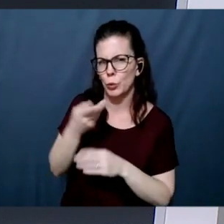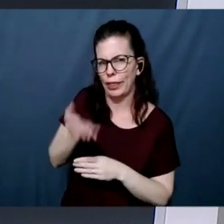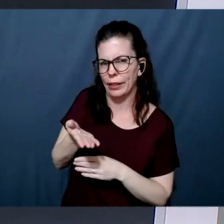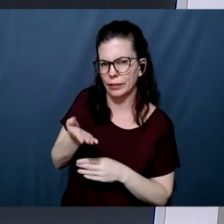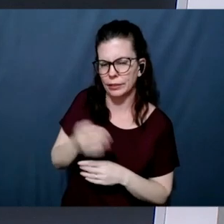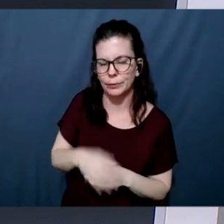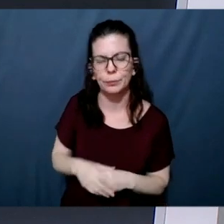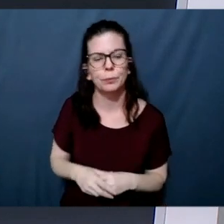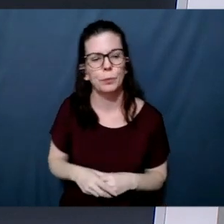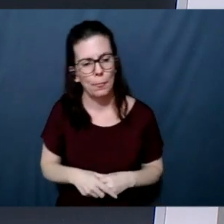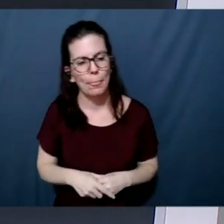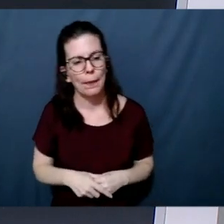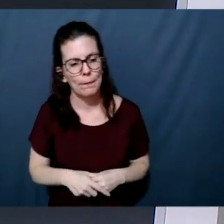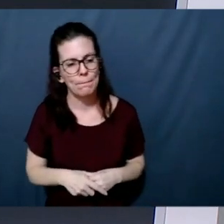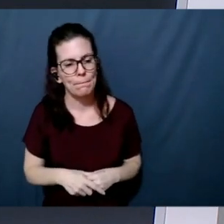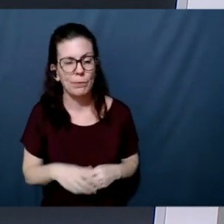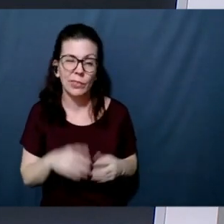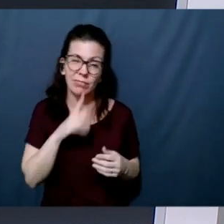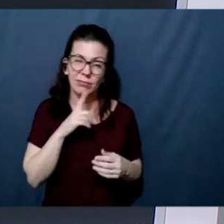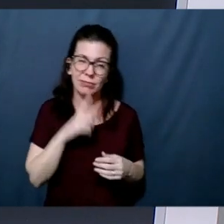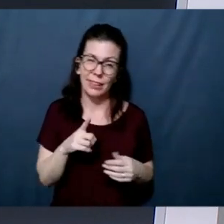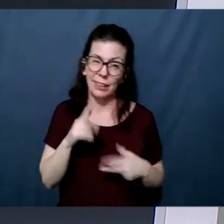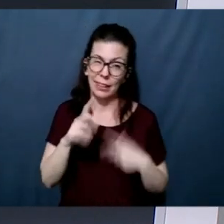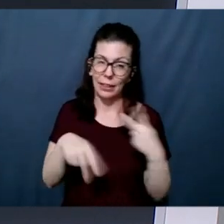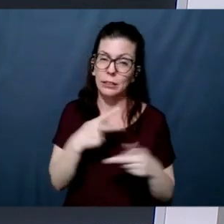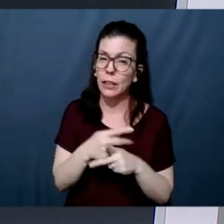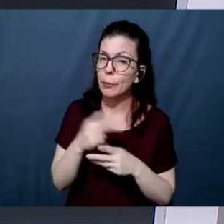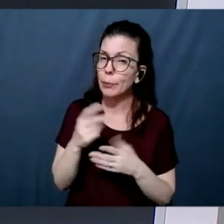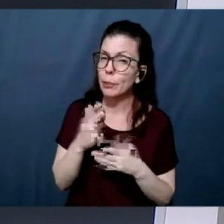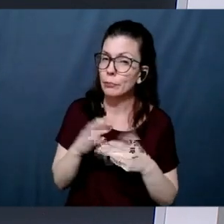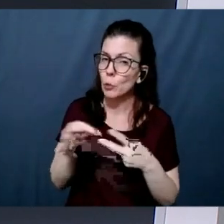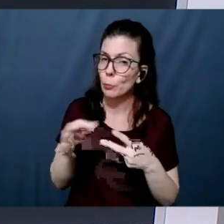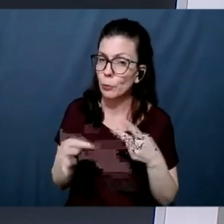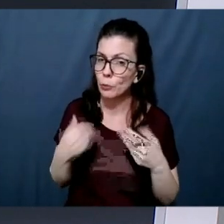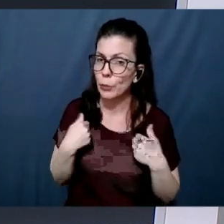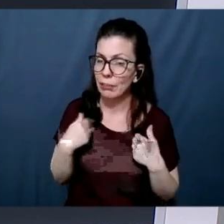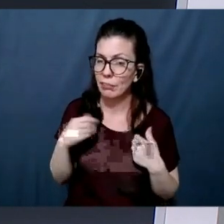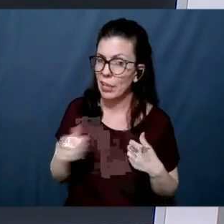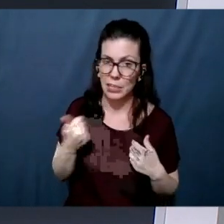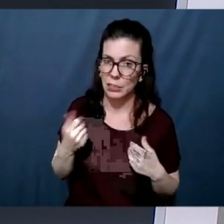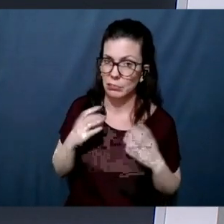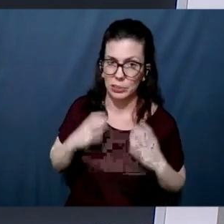In reality based on the type of components we have, any customer. It could be any, okay. And there's two main reasons for that.